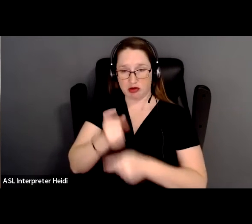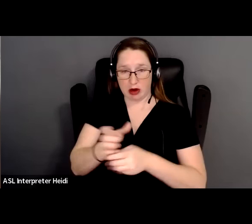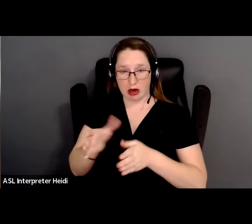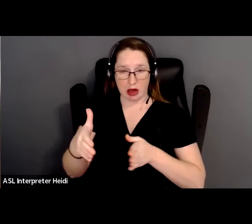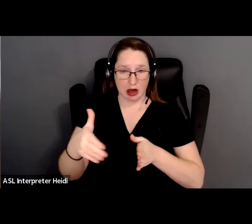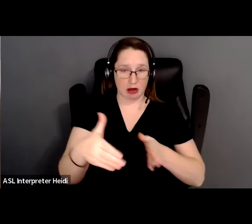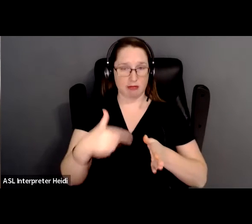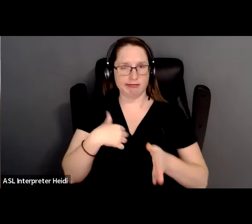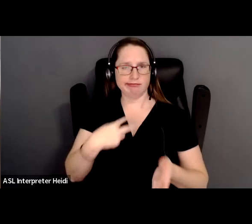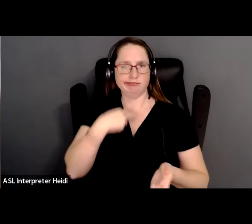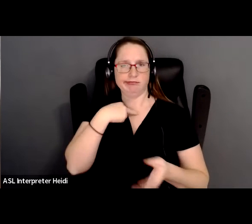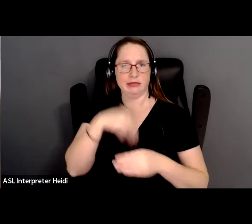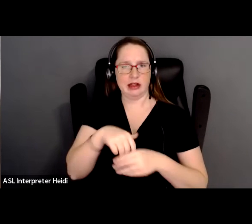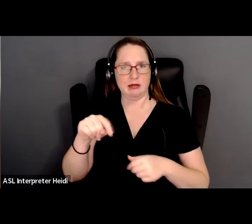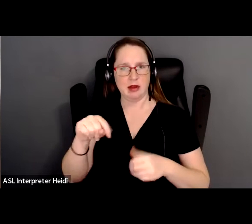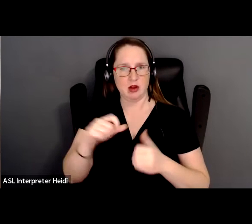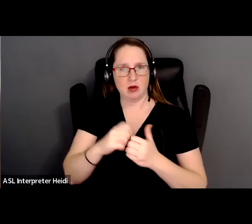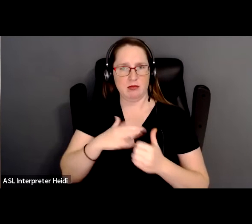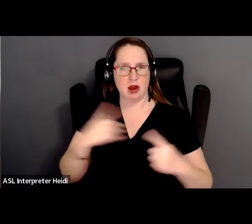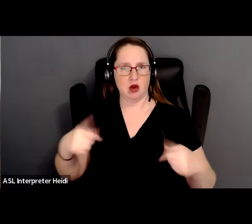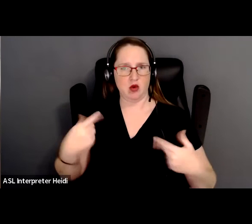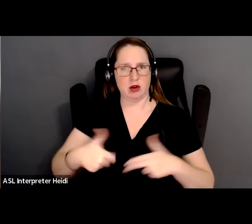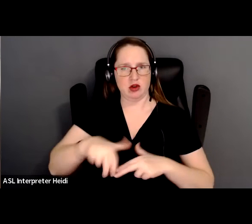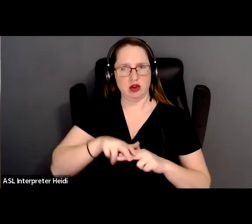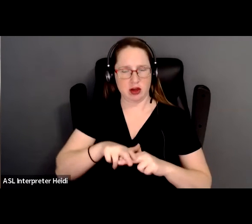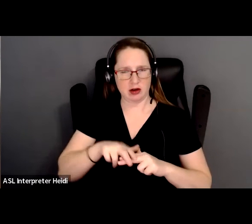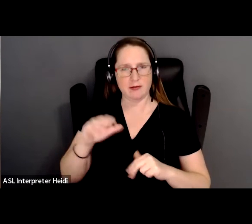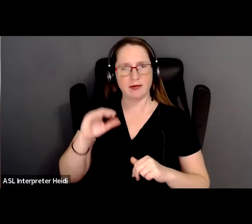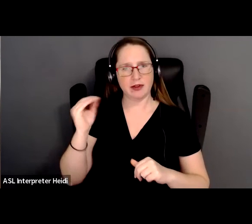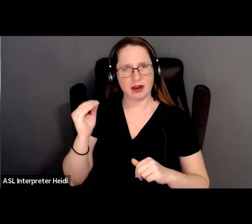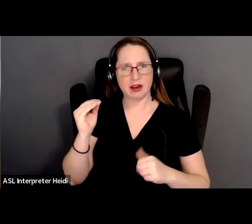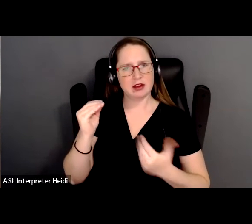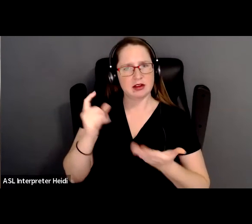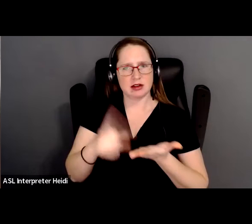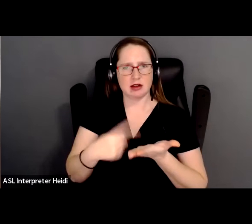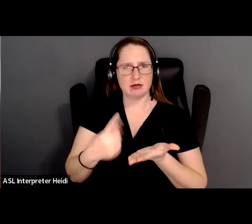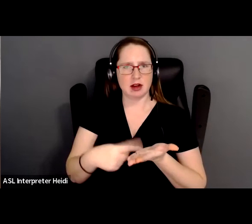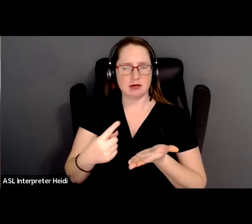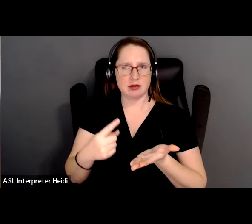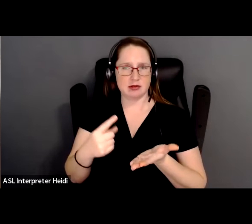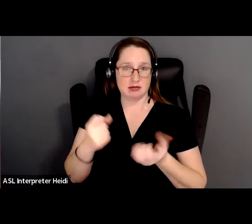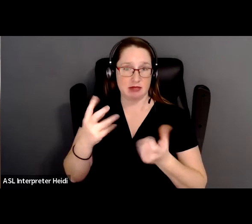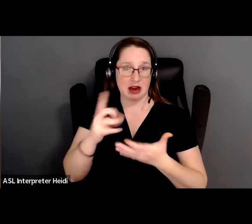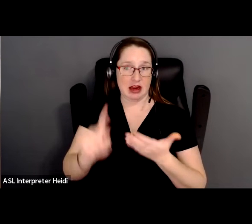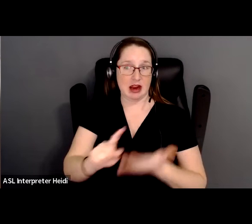get stuck in the bathroom with my wheelchair, and it sometimes was several hours before I could get